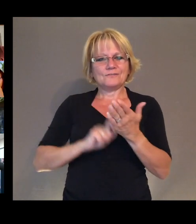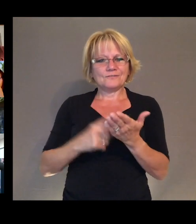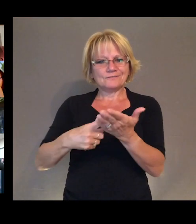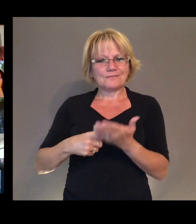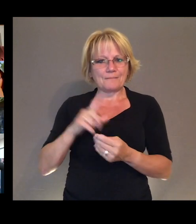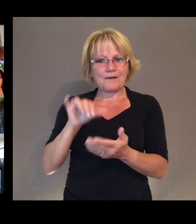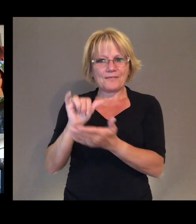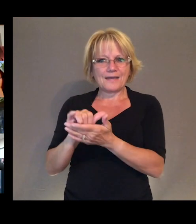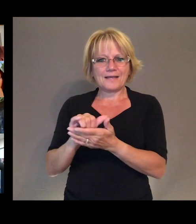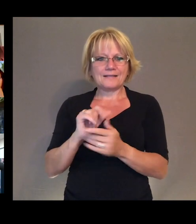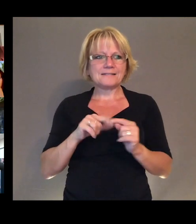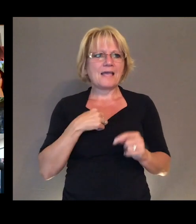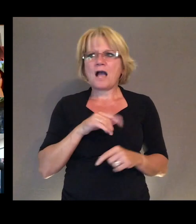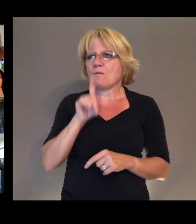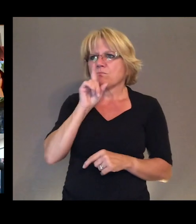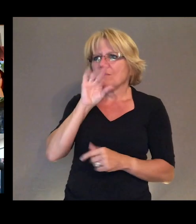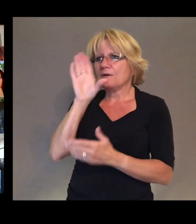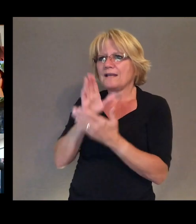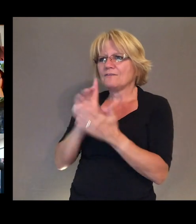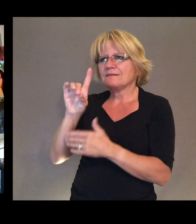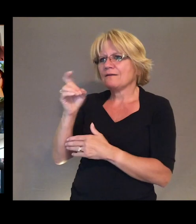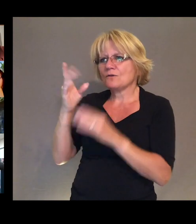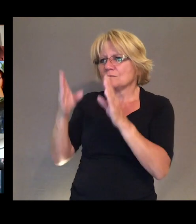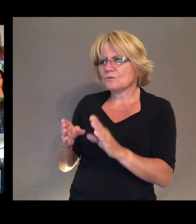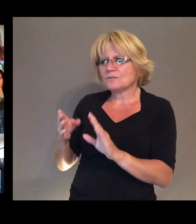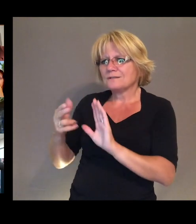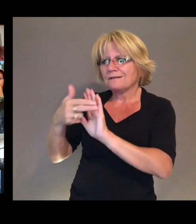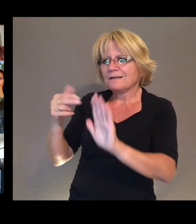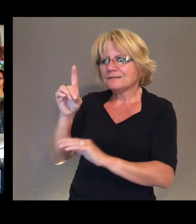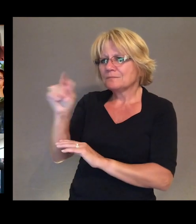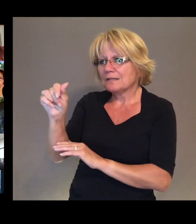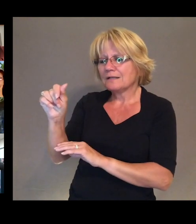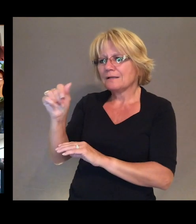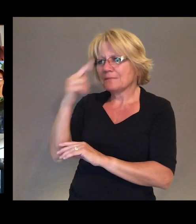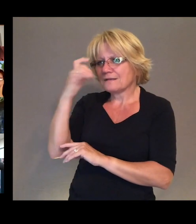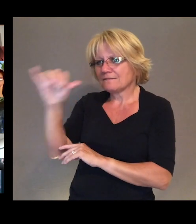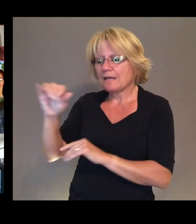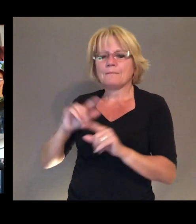"I would never diagnose a person with the disability," but we need to understand it's often done unconsciously,